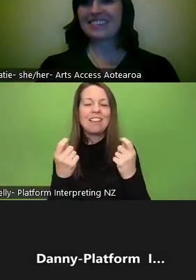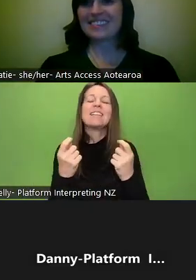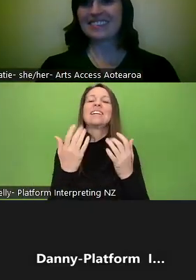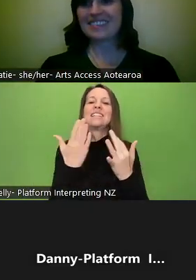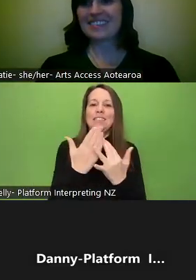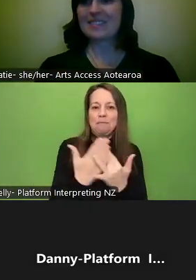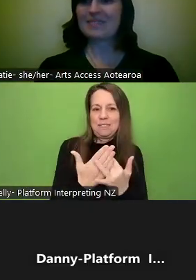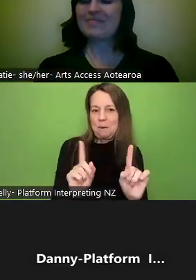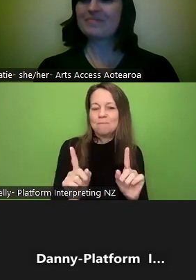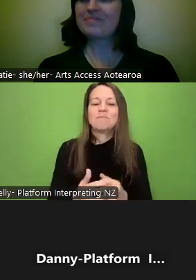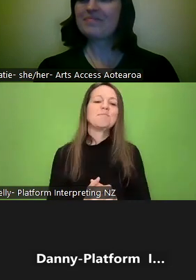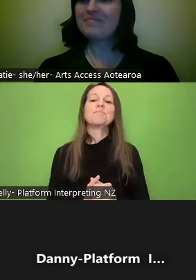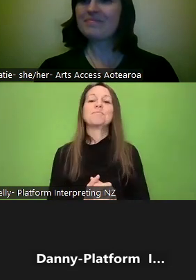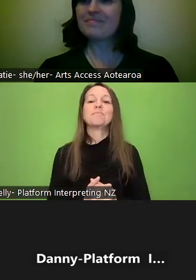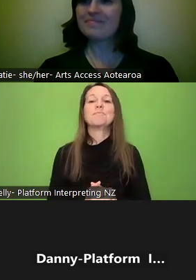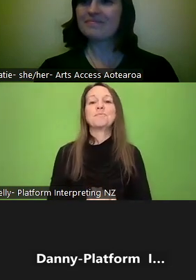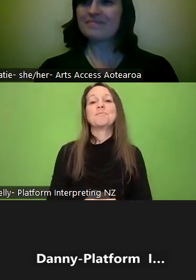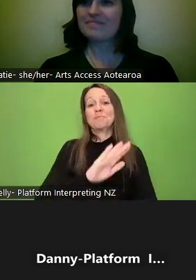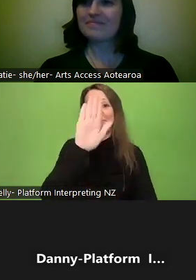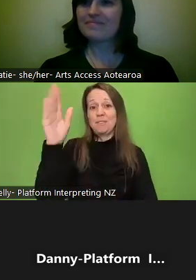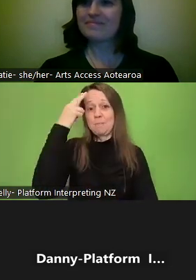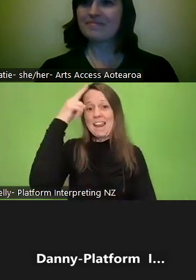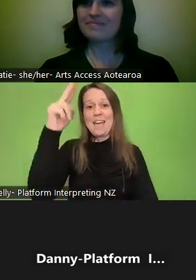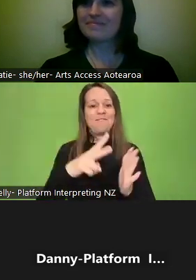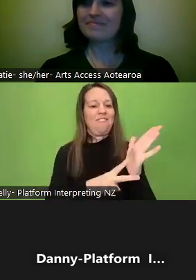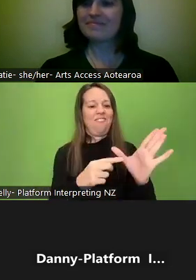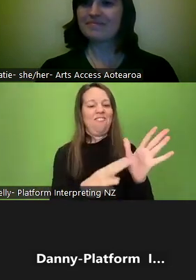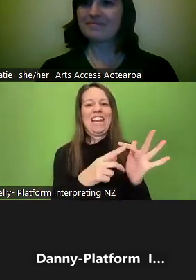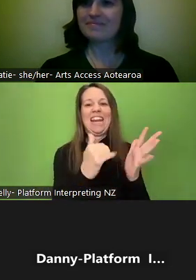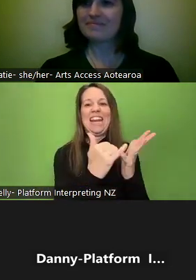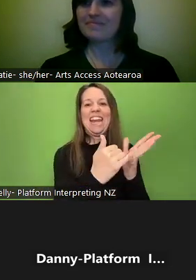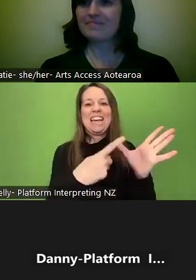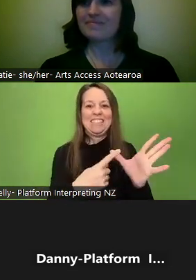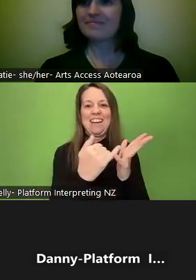Kia ora whanau, my name's Vanessa Stacey, I'm the Director of the New Zealand Fringe Festival.